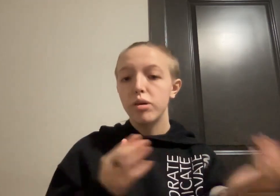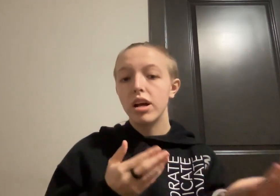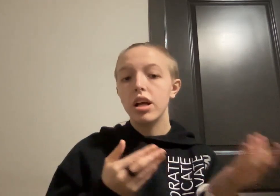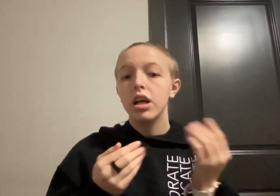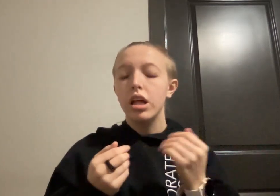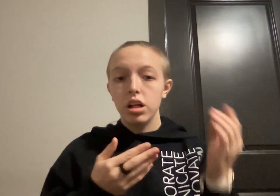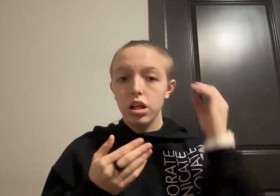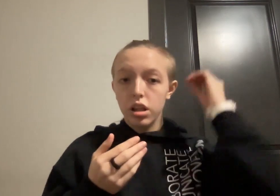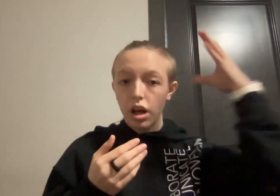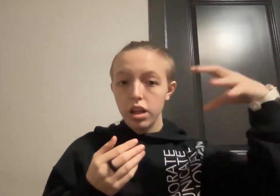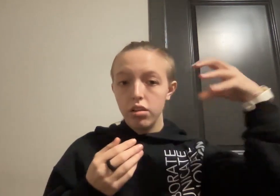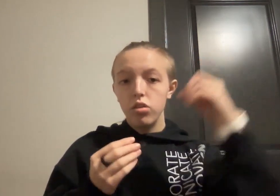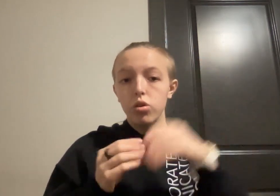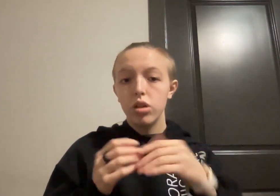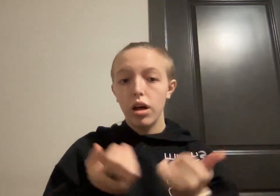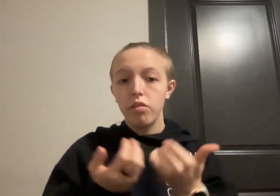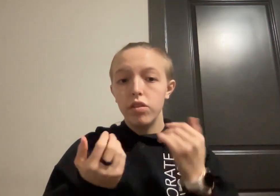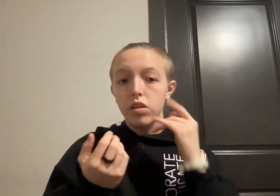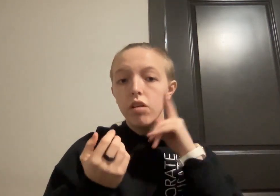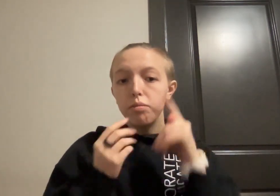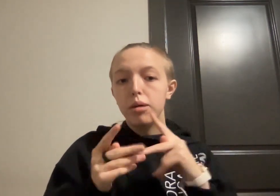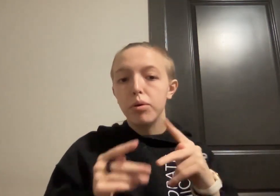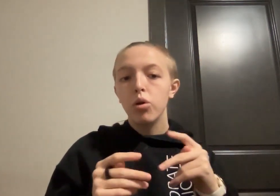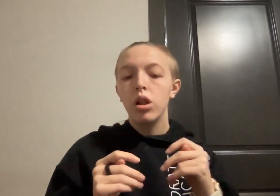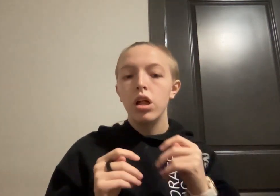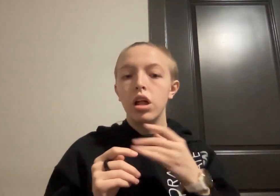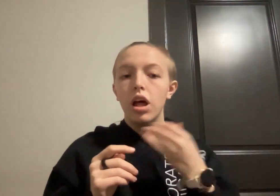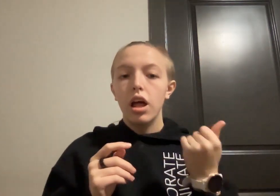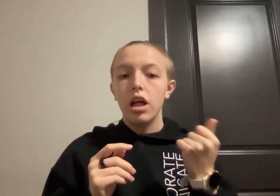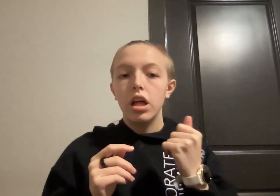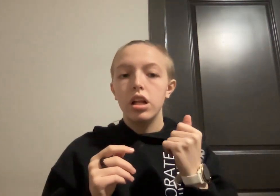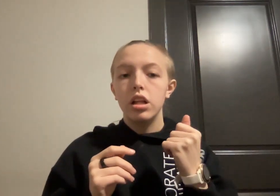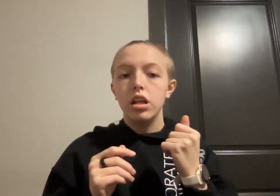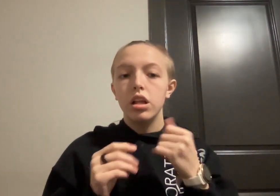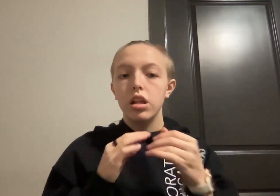to how deaf people and the community